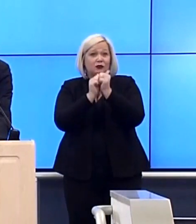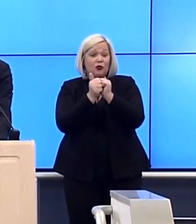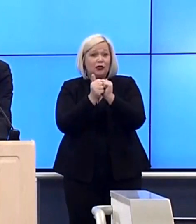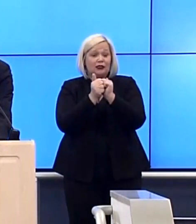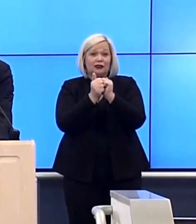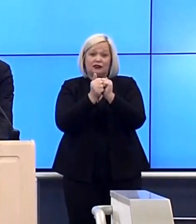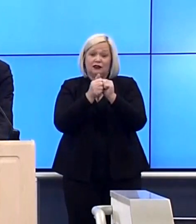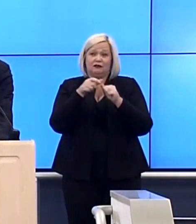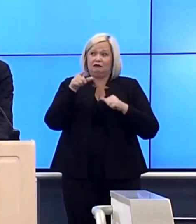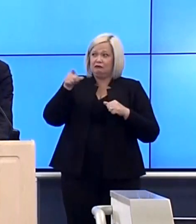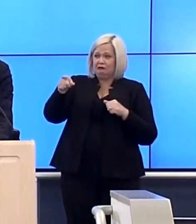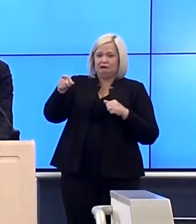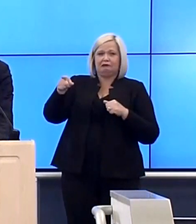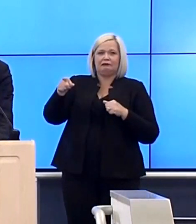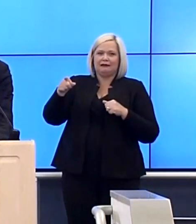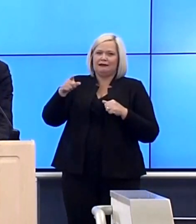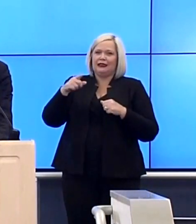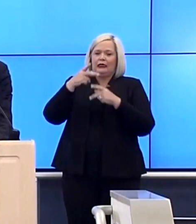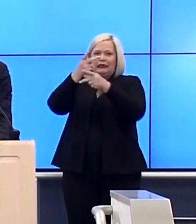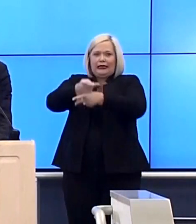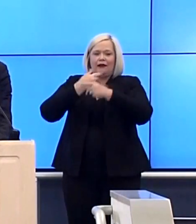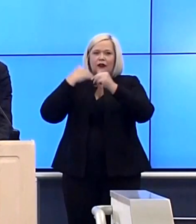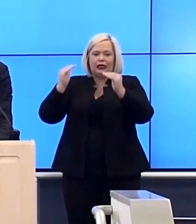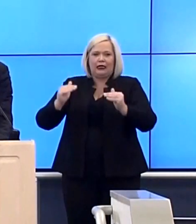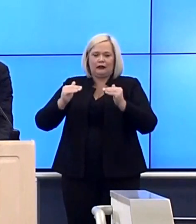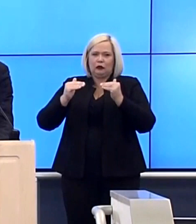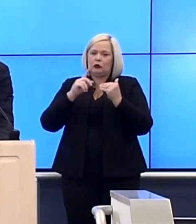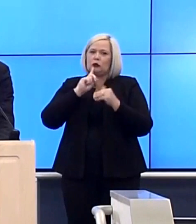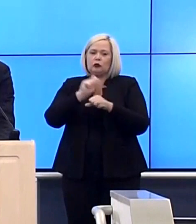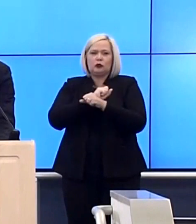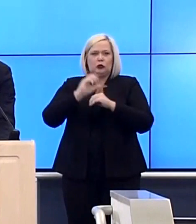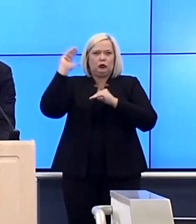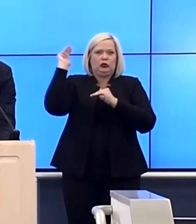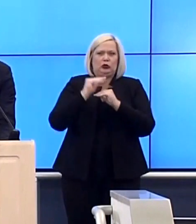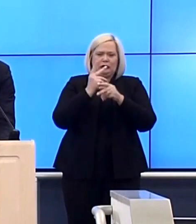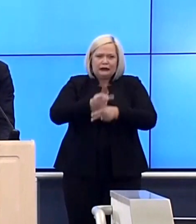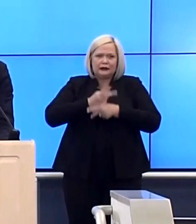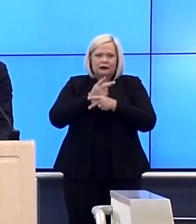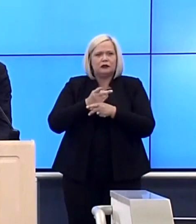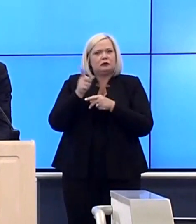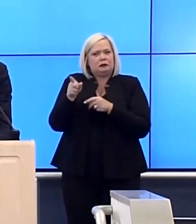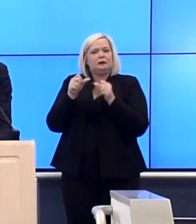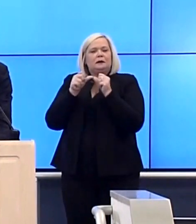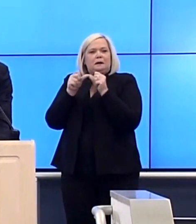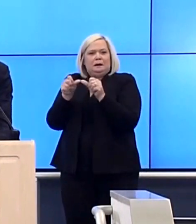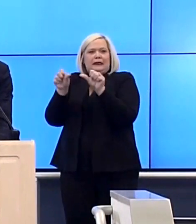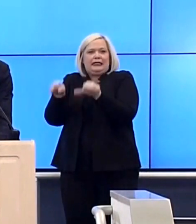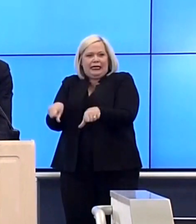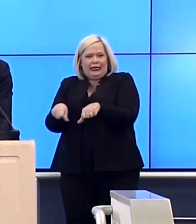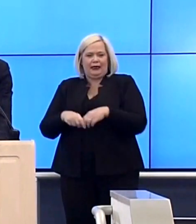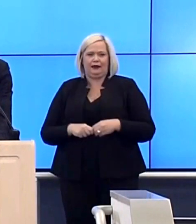VANS. PROFESSIONAL AND COLLEGE SPORTS PROFESSIONAL AND COLLEGE SPORTS THAT CAN BE EXTRAORDINARILY HIGH THAT CAN BE EXTRAORDINARILY HIGH STANDARDS FOR MITIGATION ARE STANDARDS FOR MITIGATION ARE ACCEPTED.